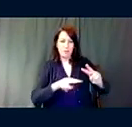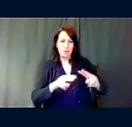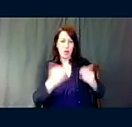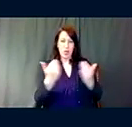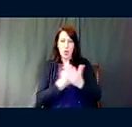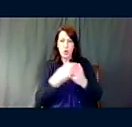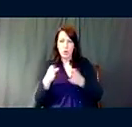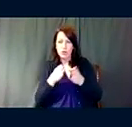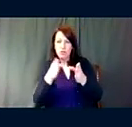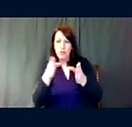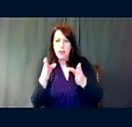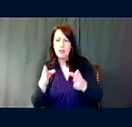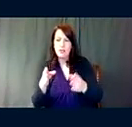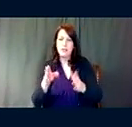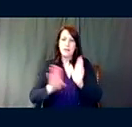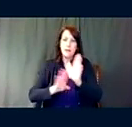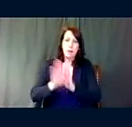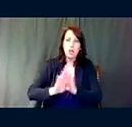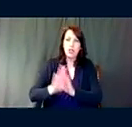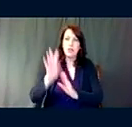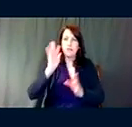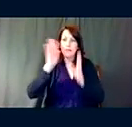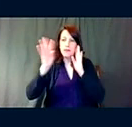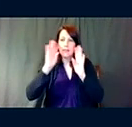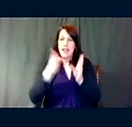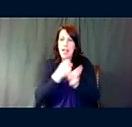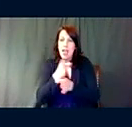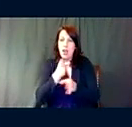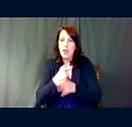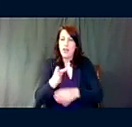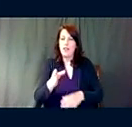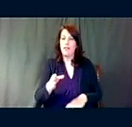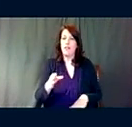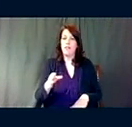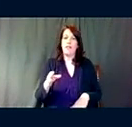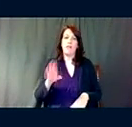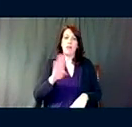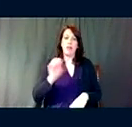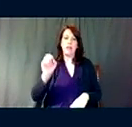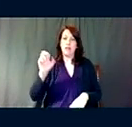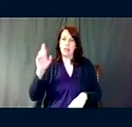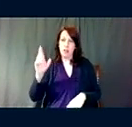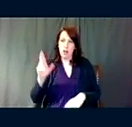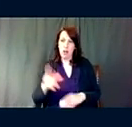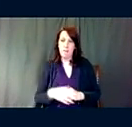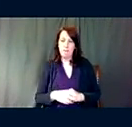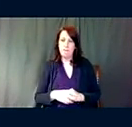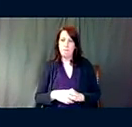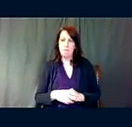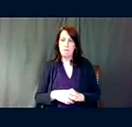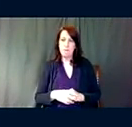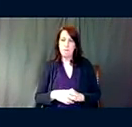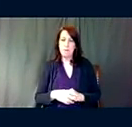TO LOOK AT NEW DIRECTIONS AND PROMISING AND EMERGING AREAS IN BASIC BEHAVIORAL AND SOCIAL